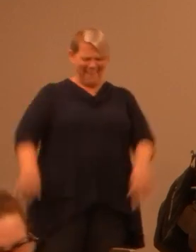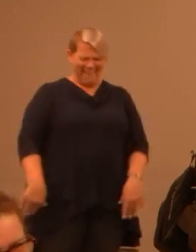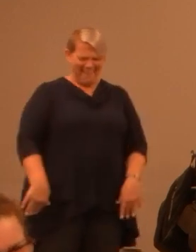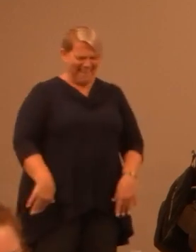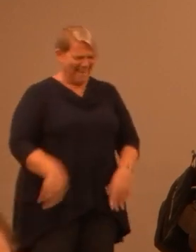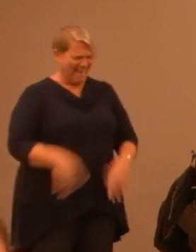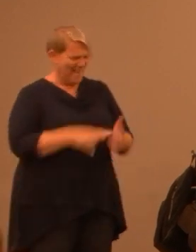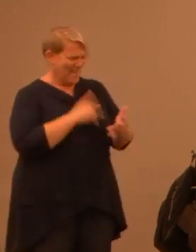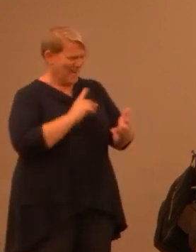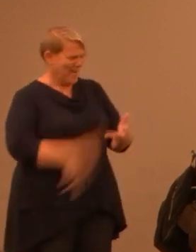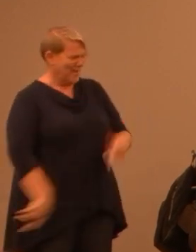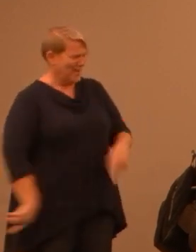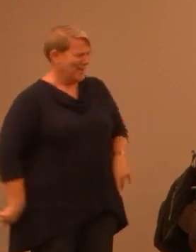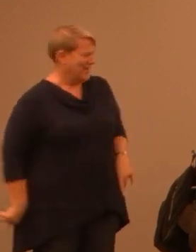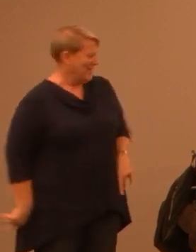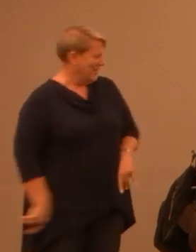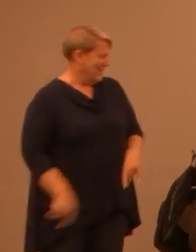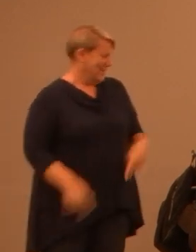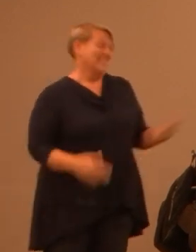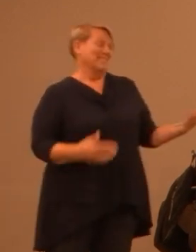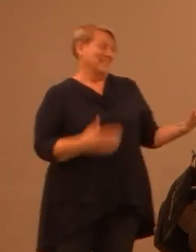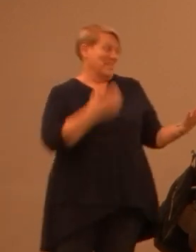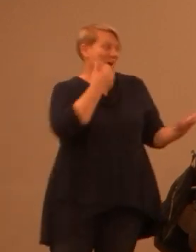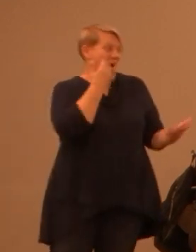But that's OK, because it seems you've got 30 seconds.